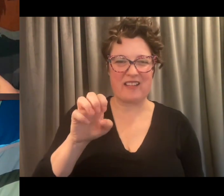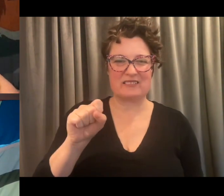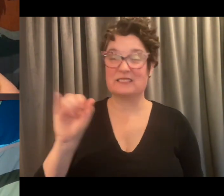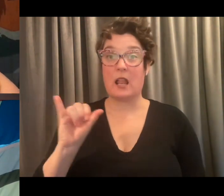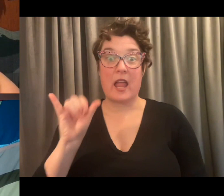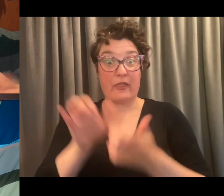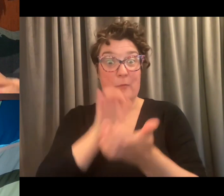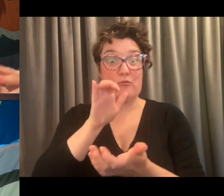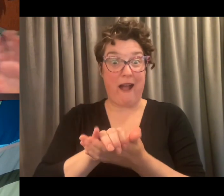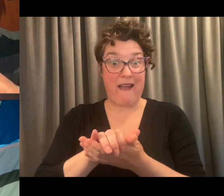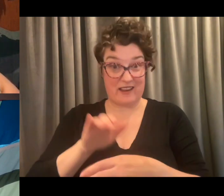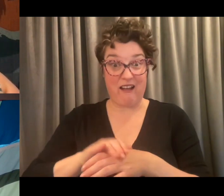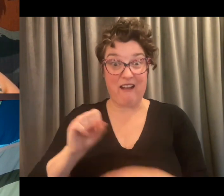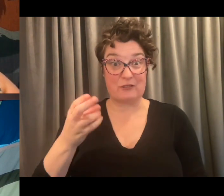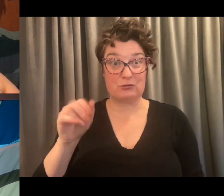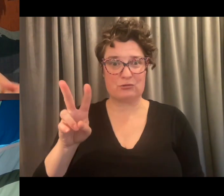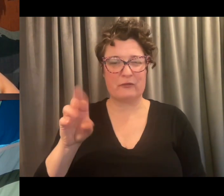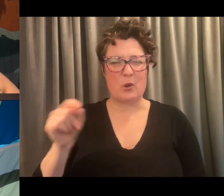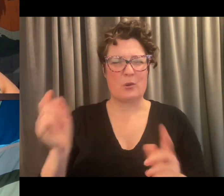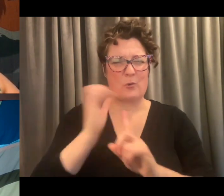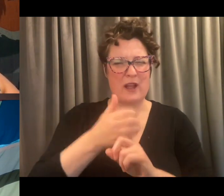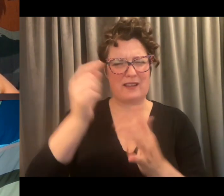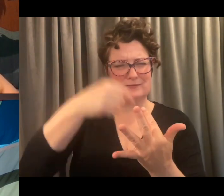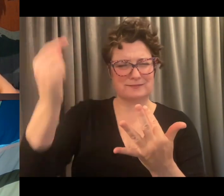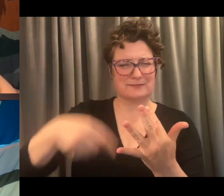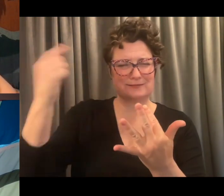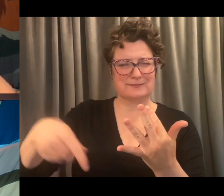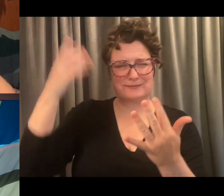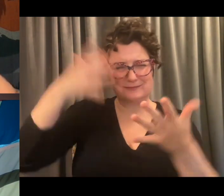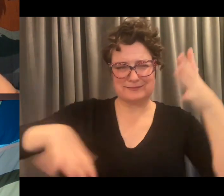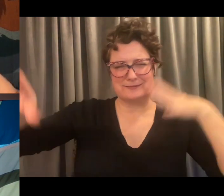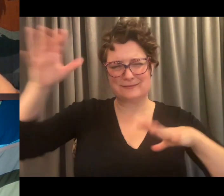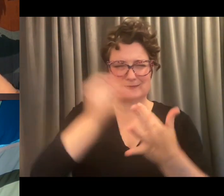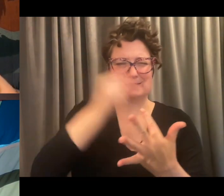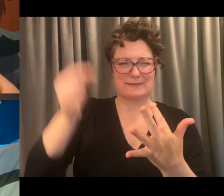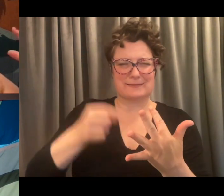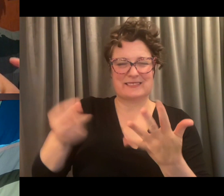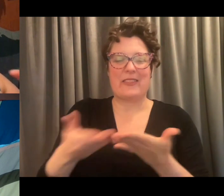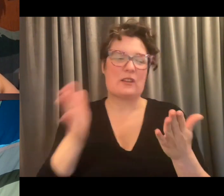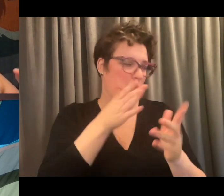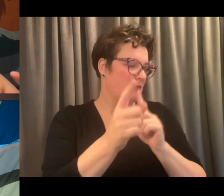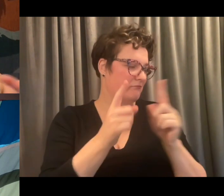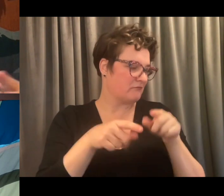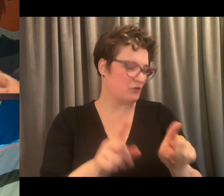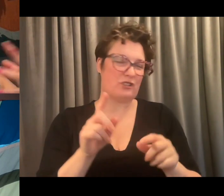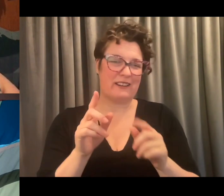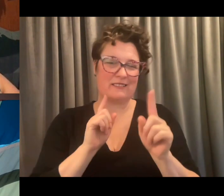So we'll go all into that in the conversation with Never. But, and then the whole thing about, you know, balsam in your shoes or just